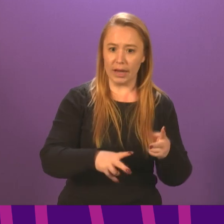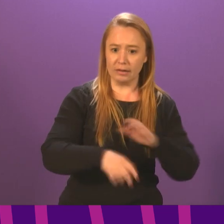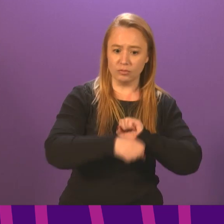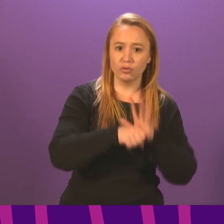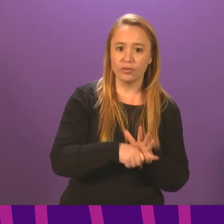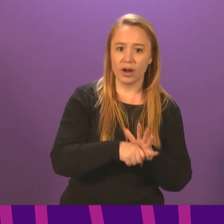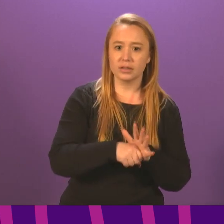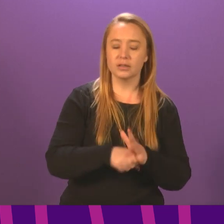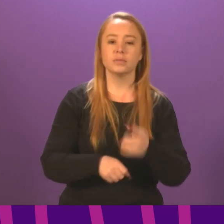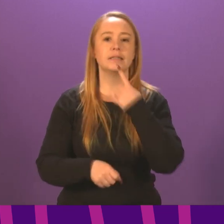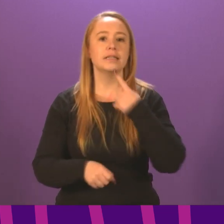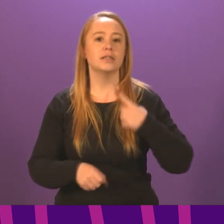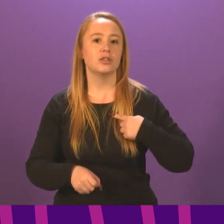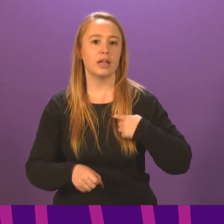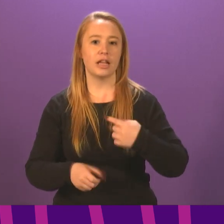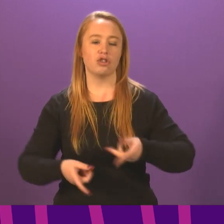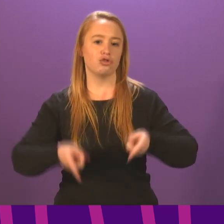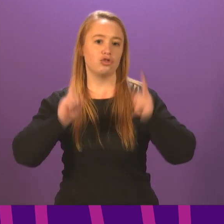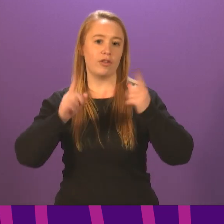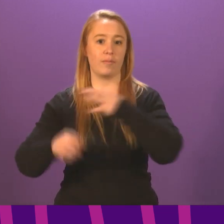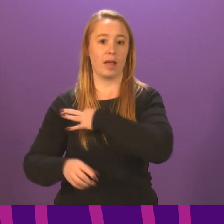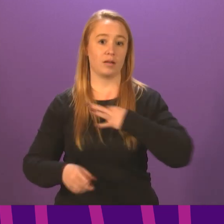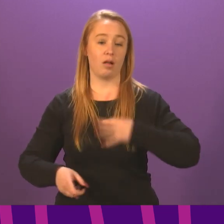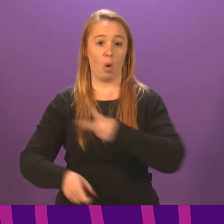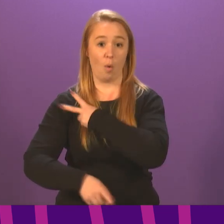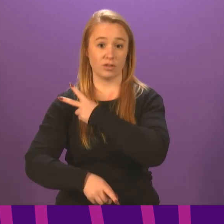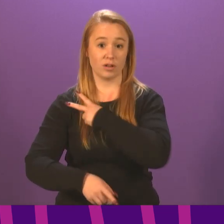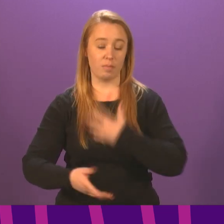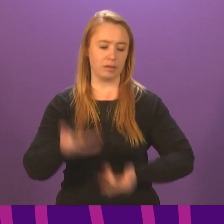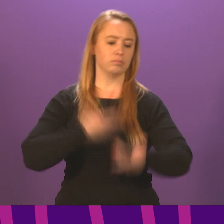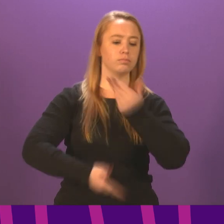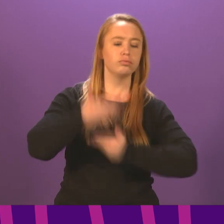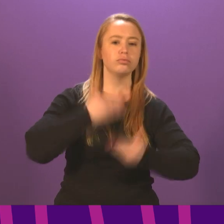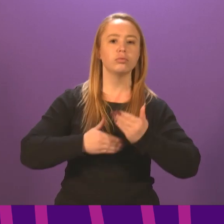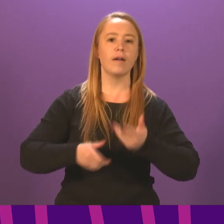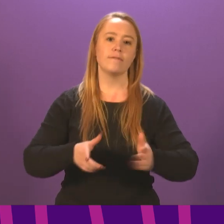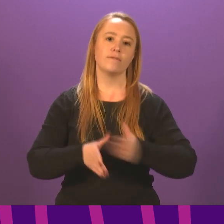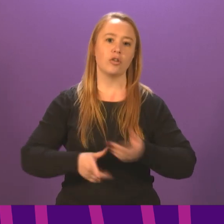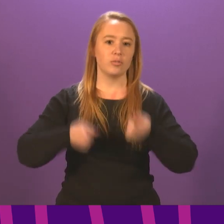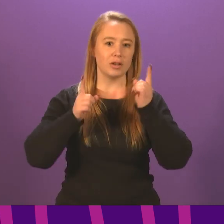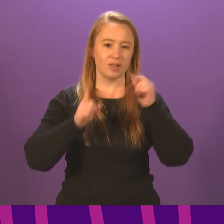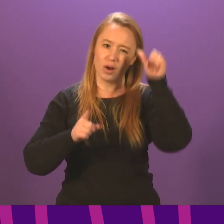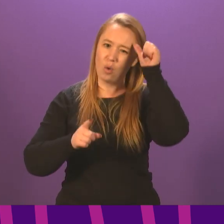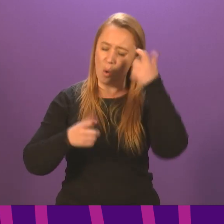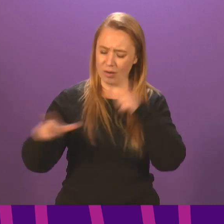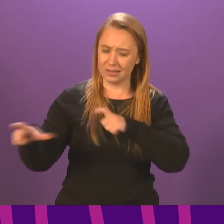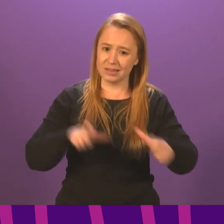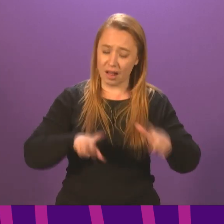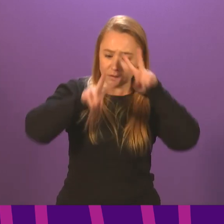on that development from the chief medical officer yesterday. We are just learning about the new strain, and we appreciate that researchers may not yet have all the necessary details,